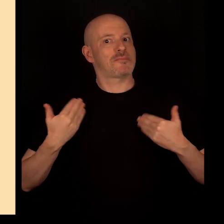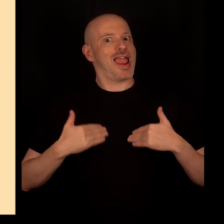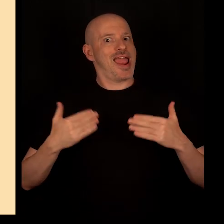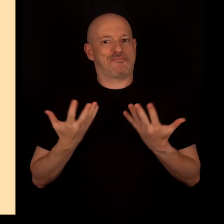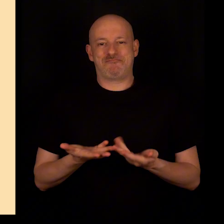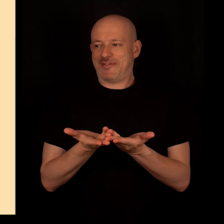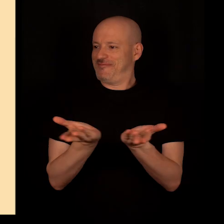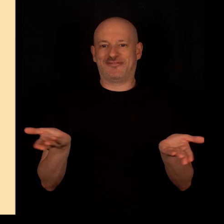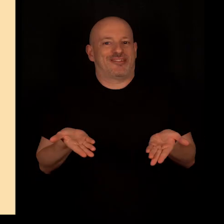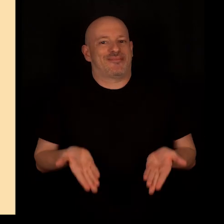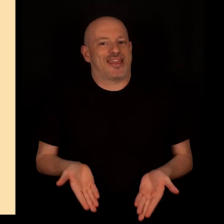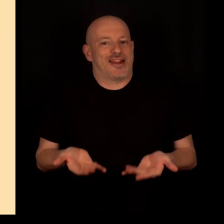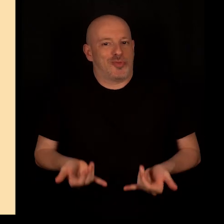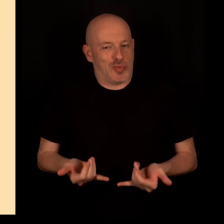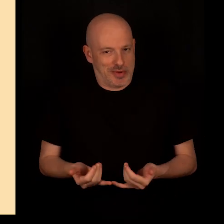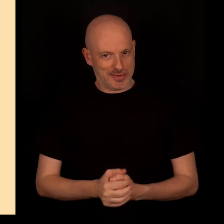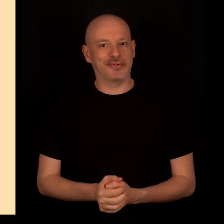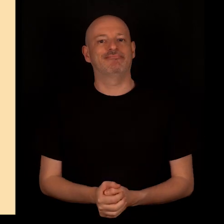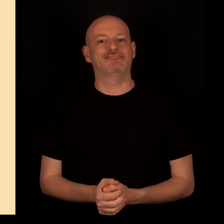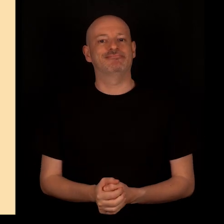We're very happy to have a lot of you here today.